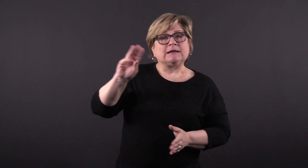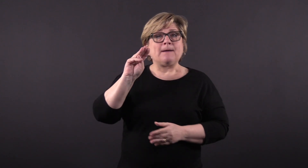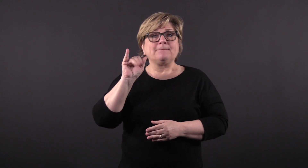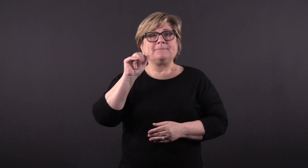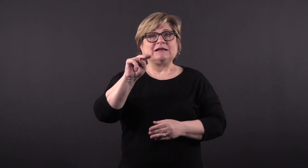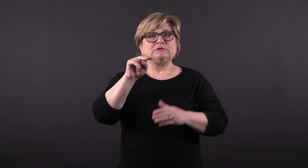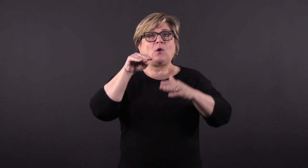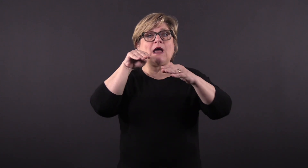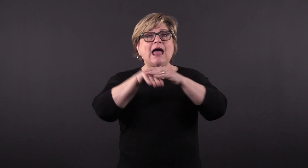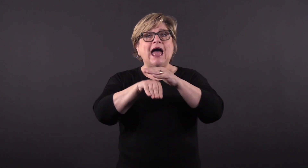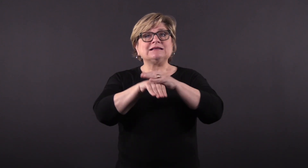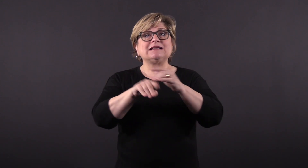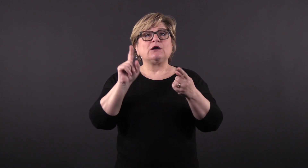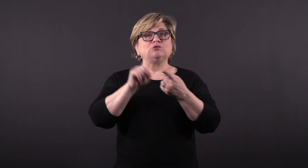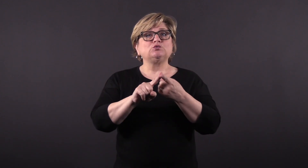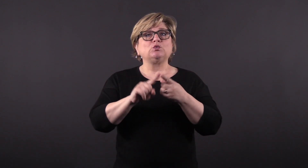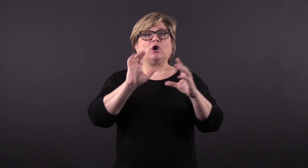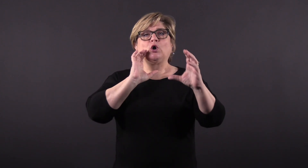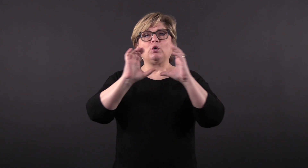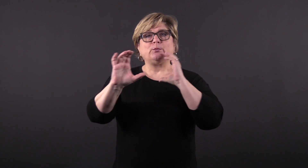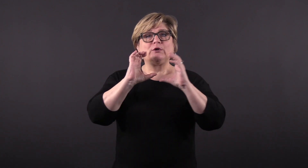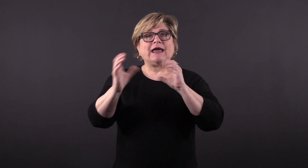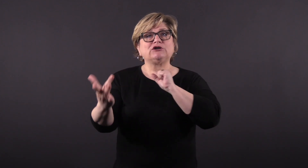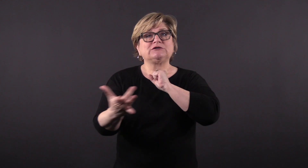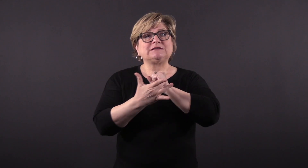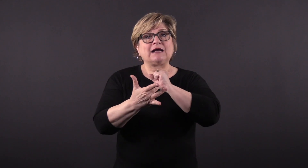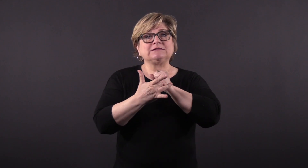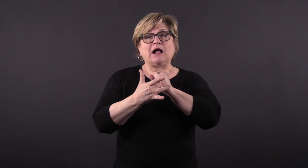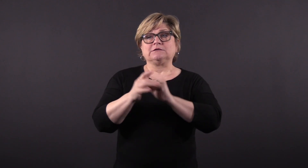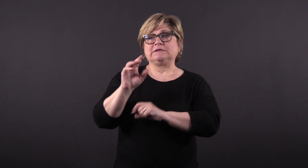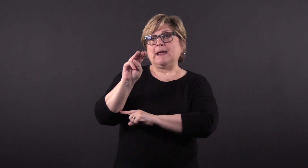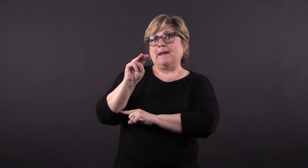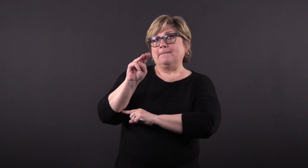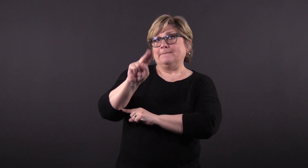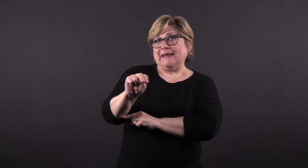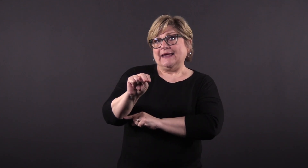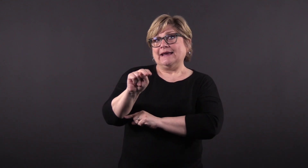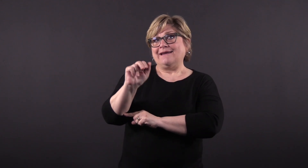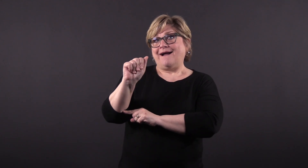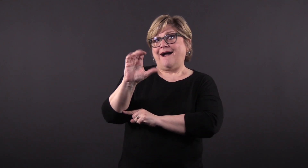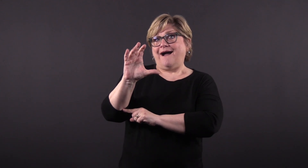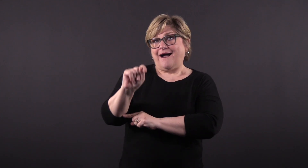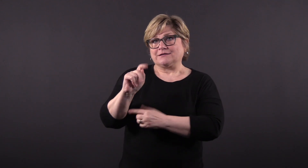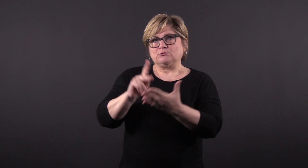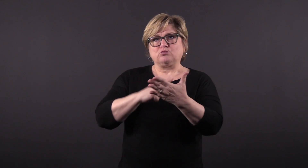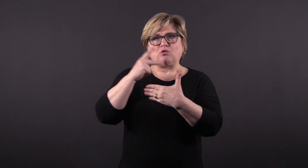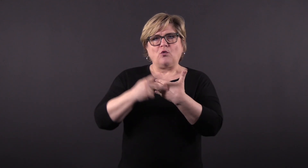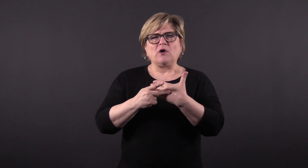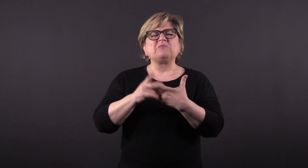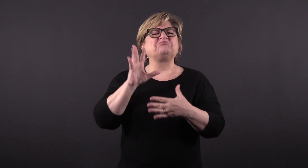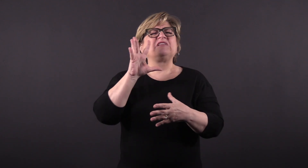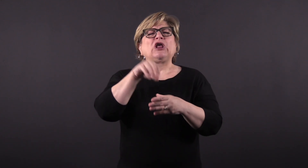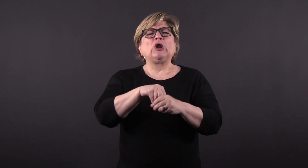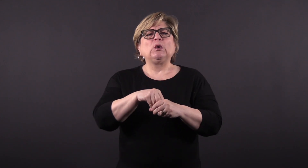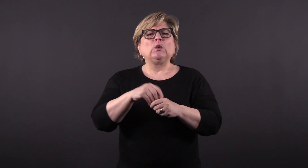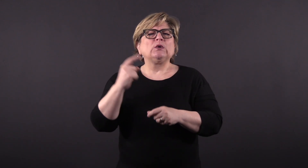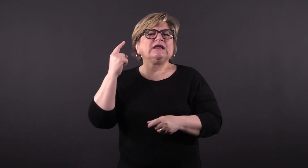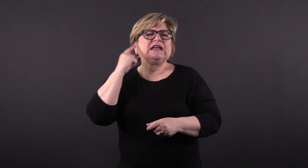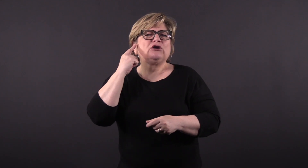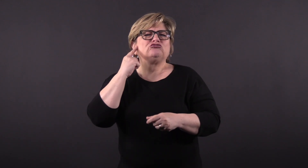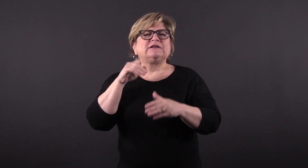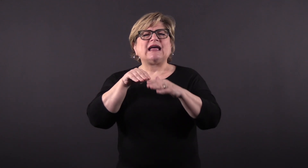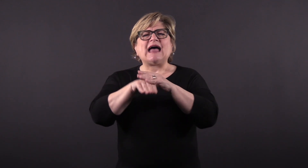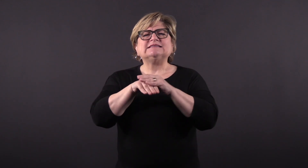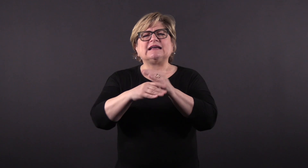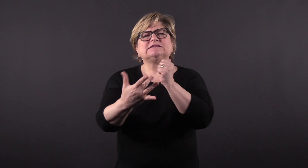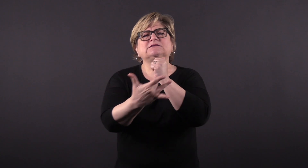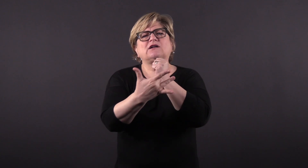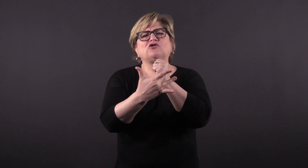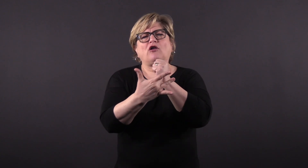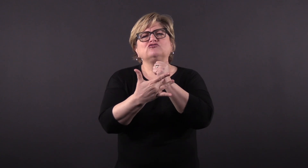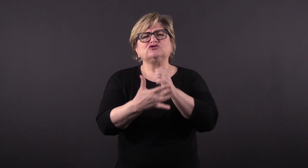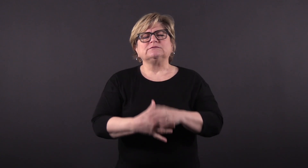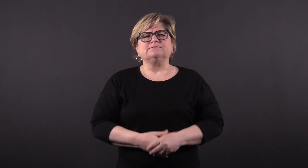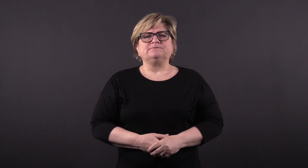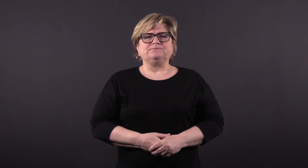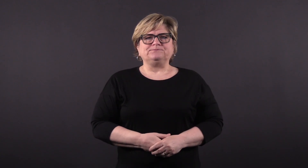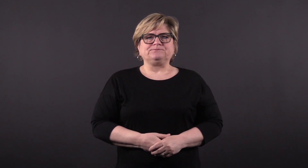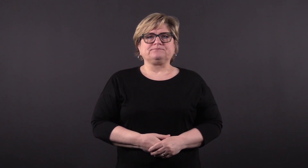MN Access to Communication Technology program (hearing access technology)